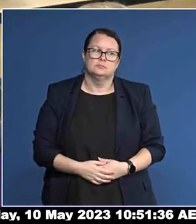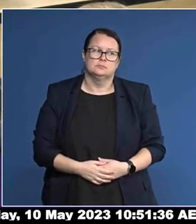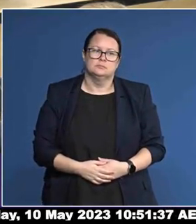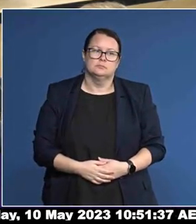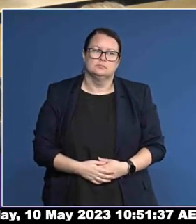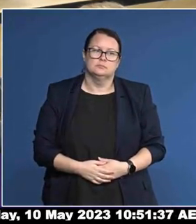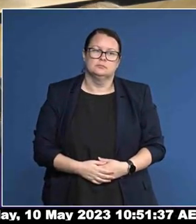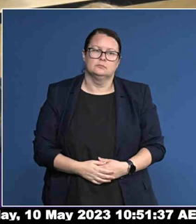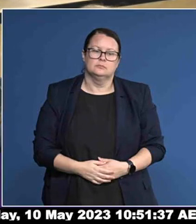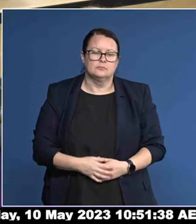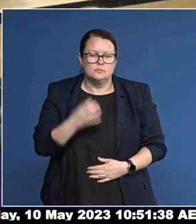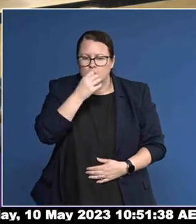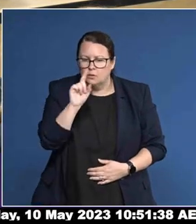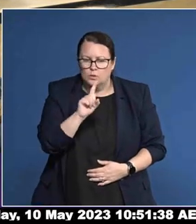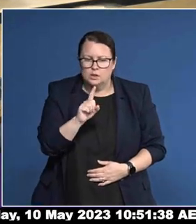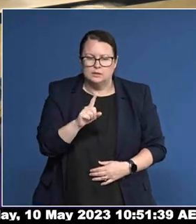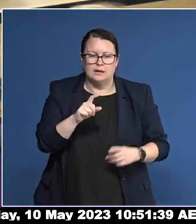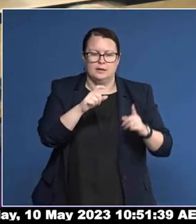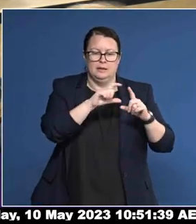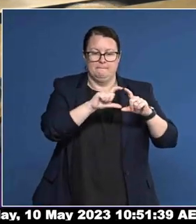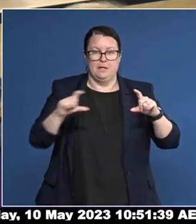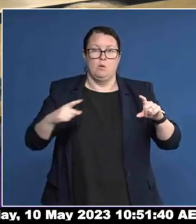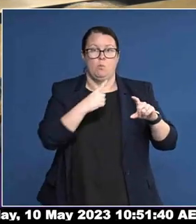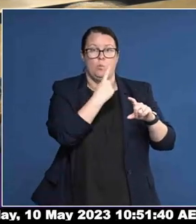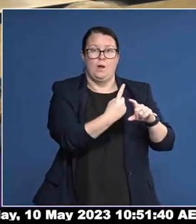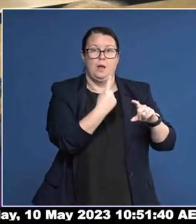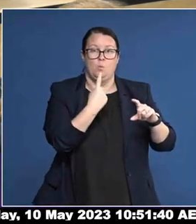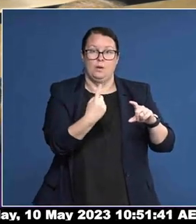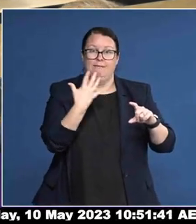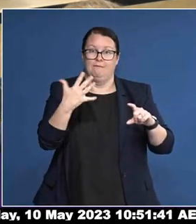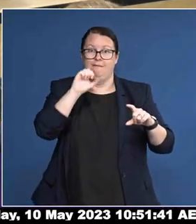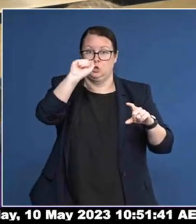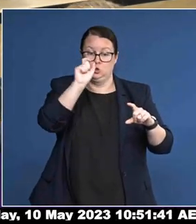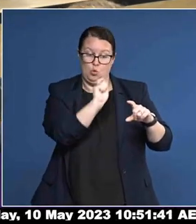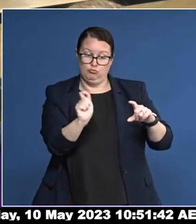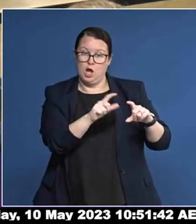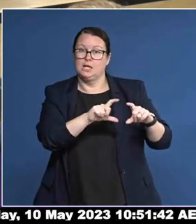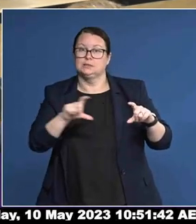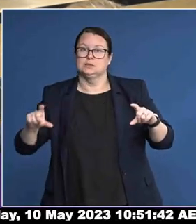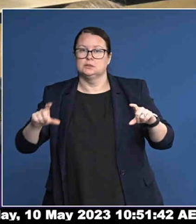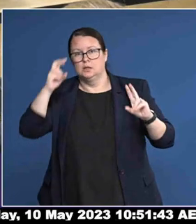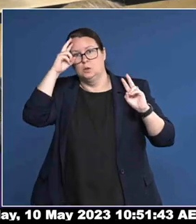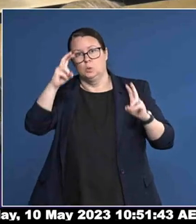paragraph 115 of your statement, which comes under the heading Student Protection Report,